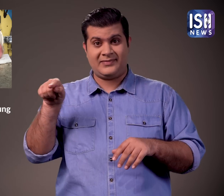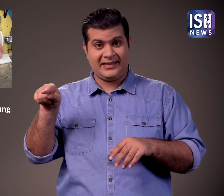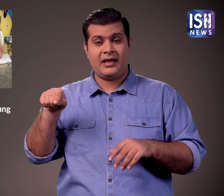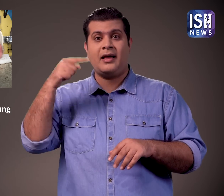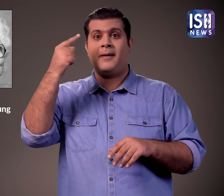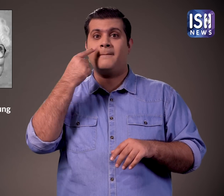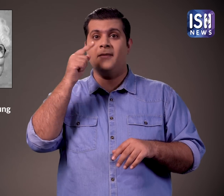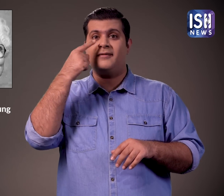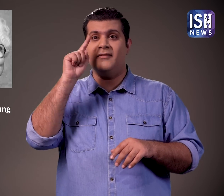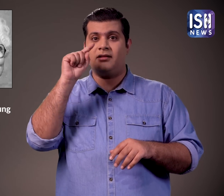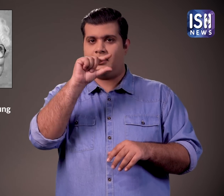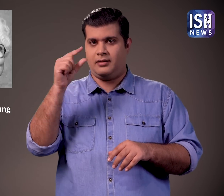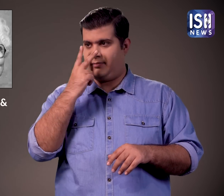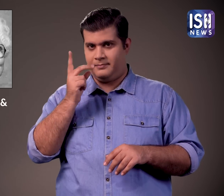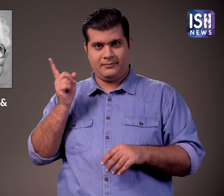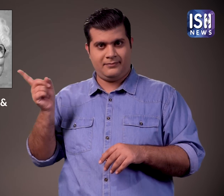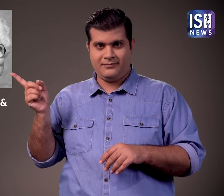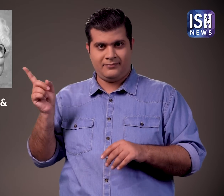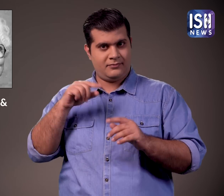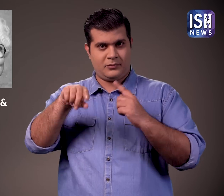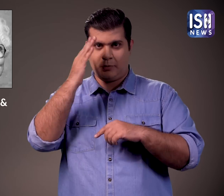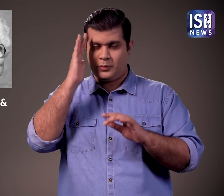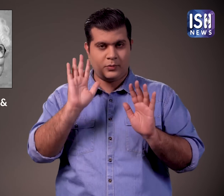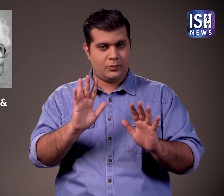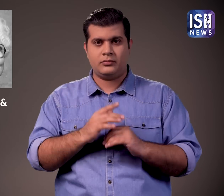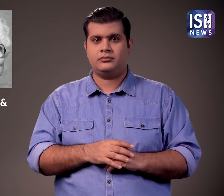You can see his parents name here.